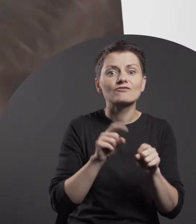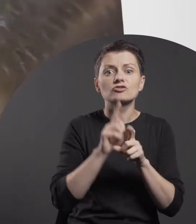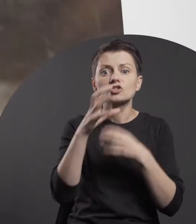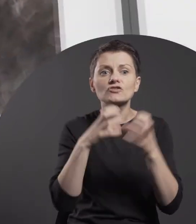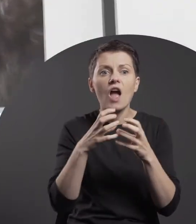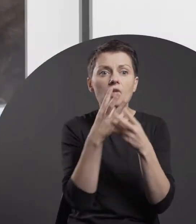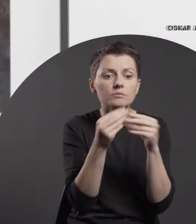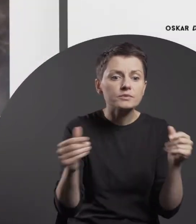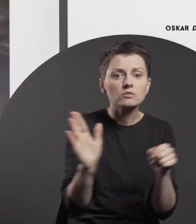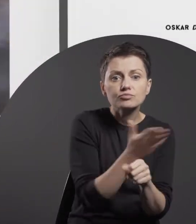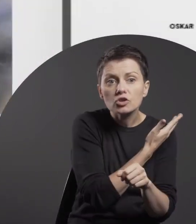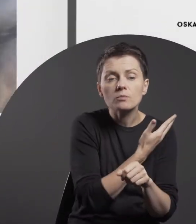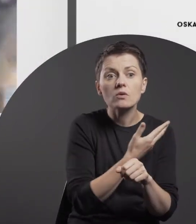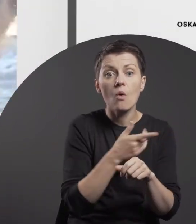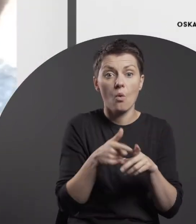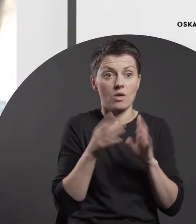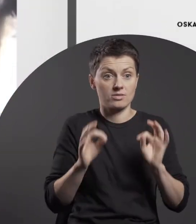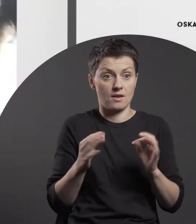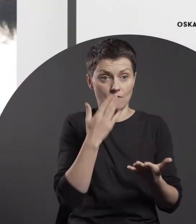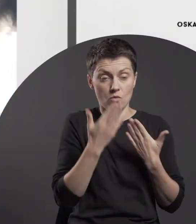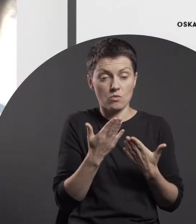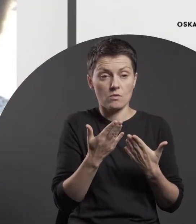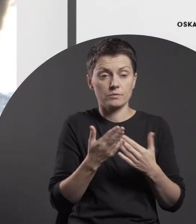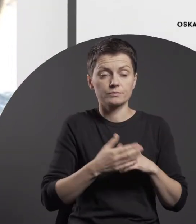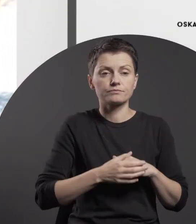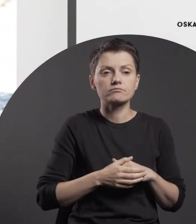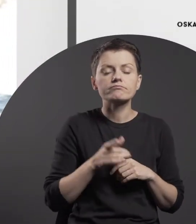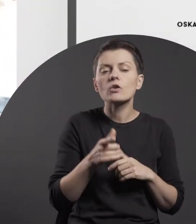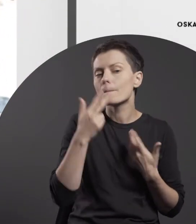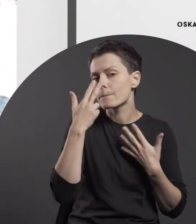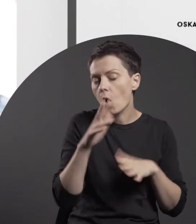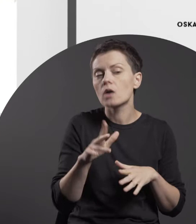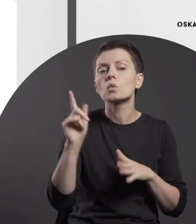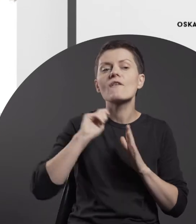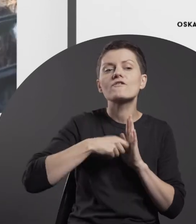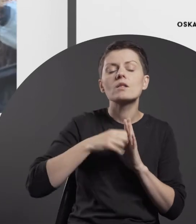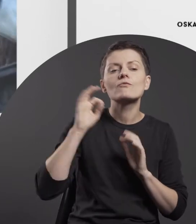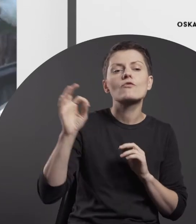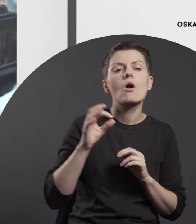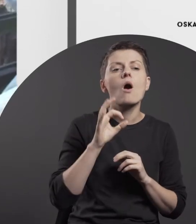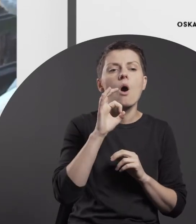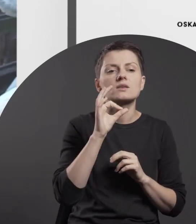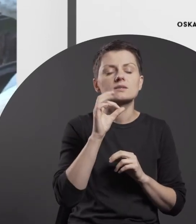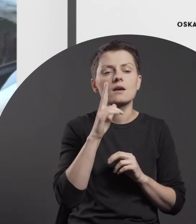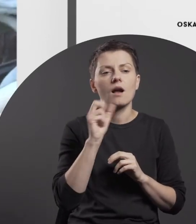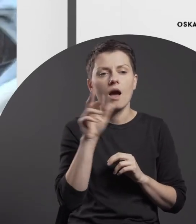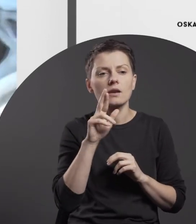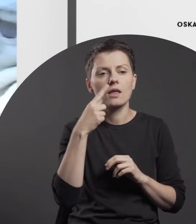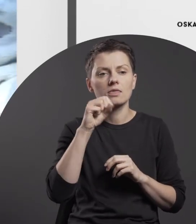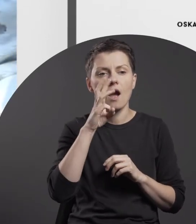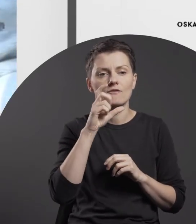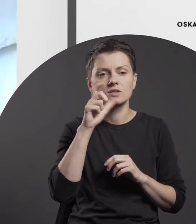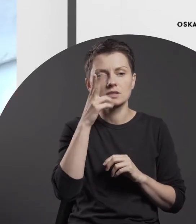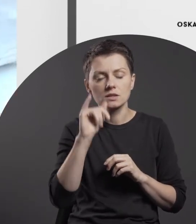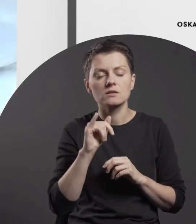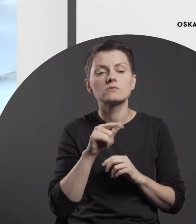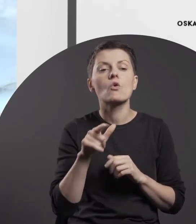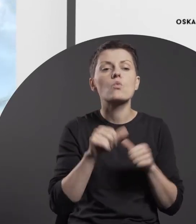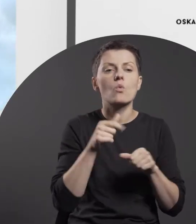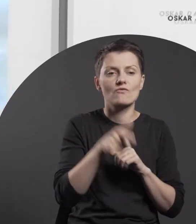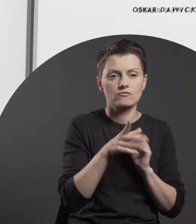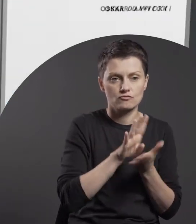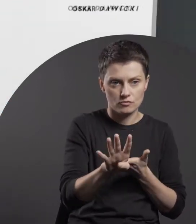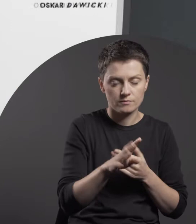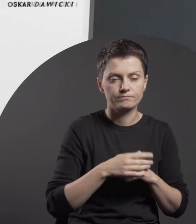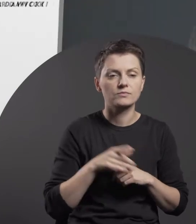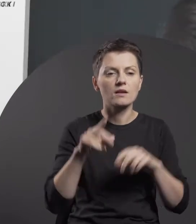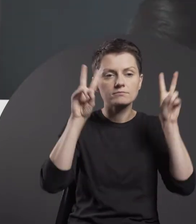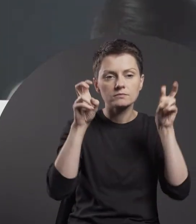as we have known so far is depicted by Oskar Dawicki in his “Tears of Happiness” (2014),